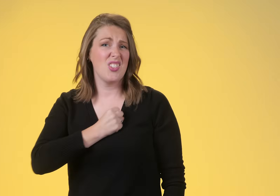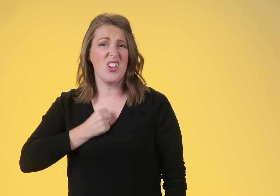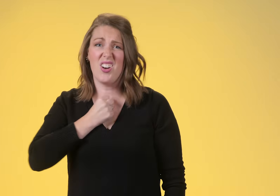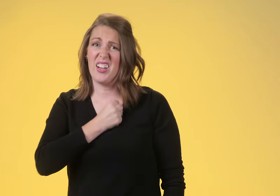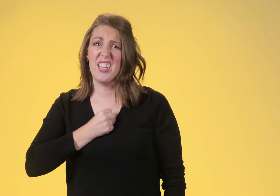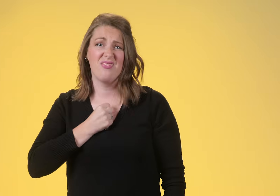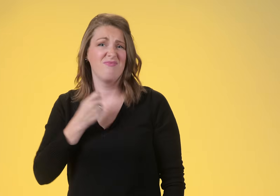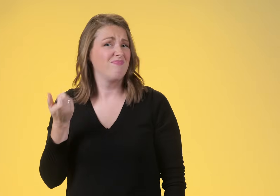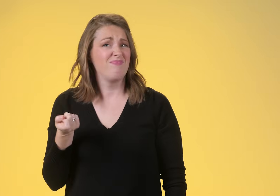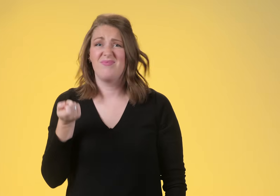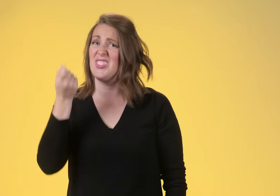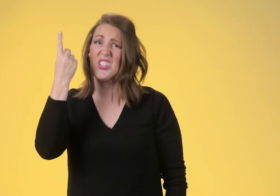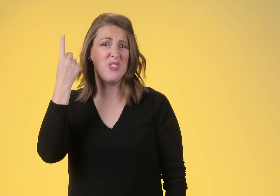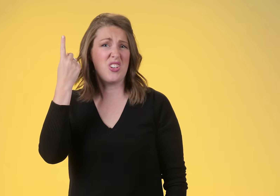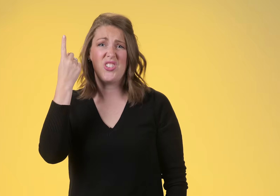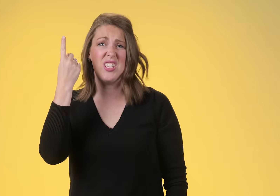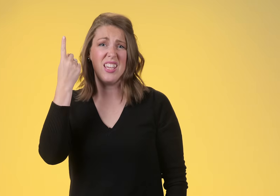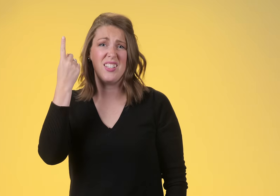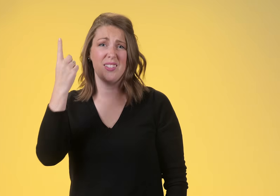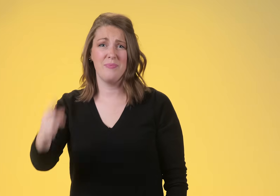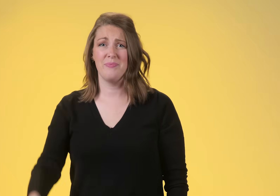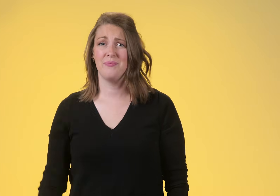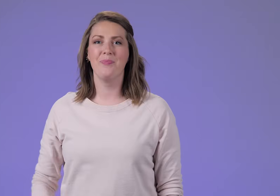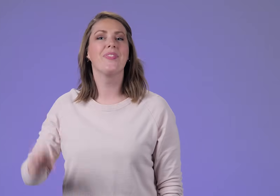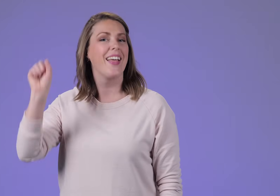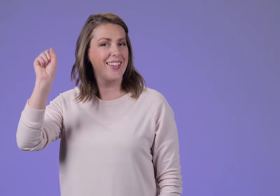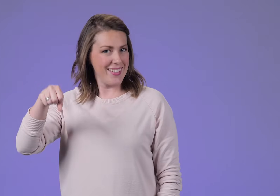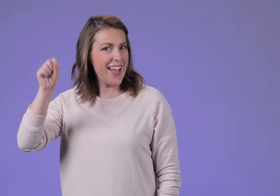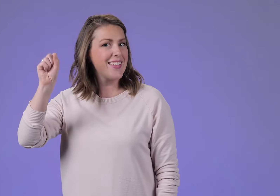SORRY, DON'T UNDERSTAND YES